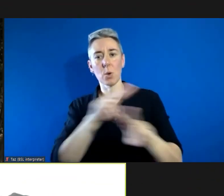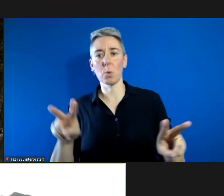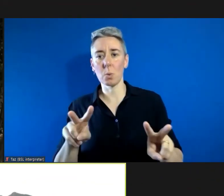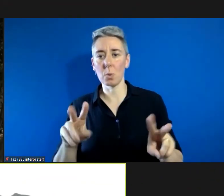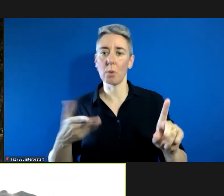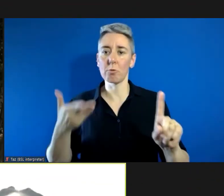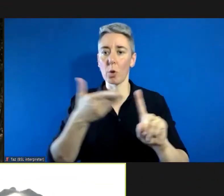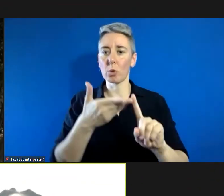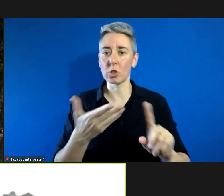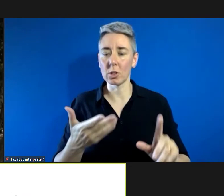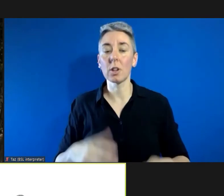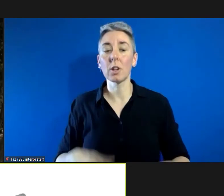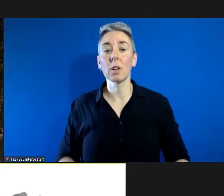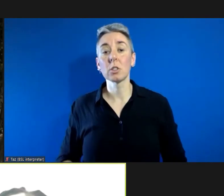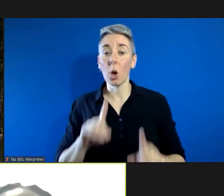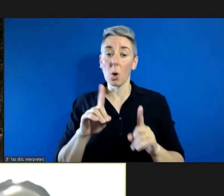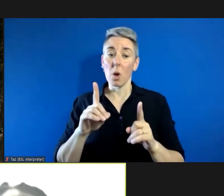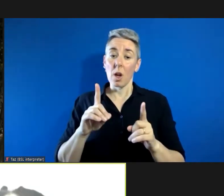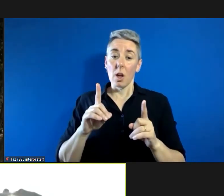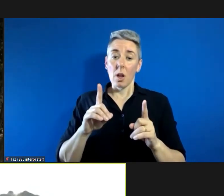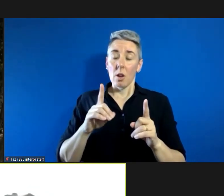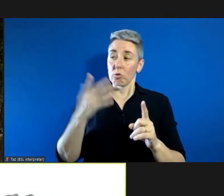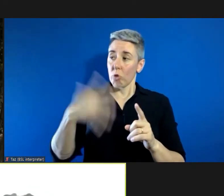So asking the questions from our data analysts, asking the questions from